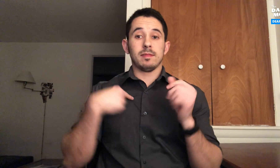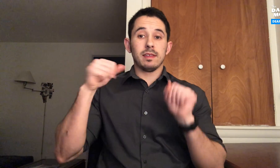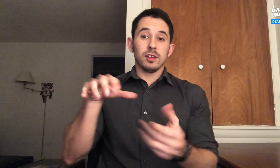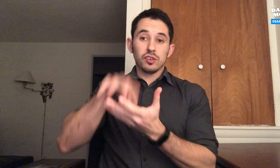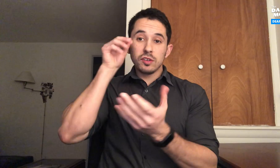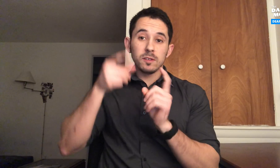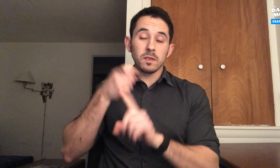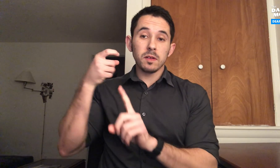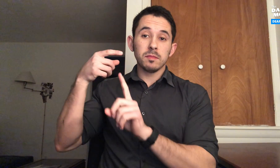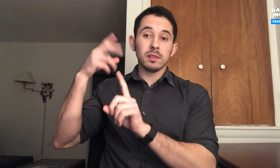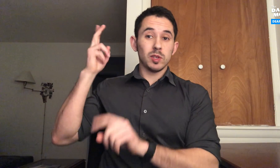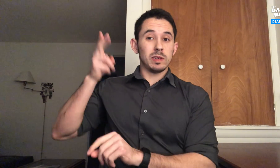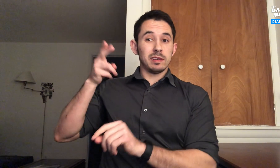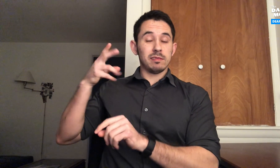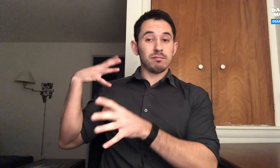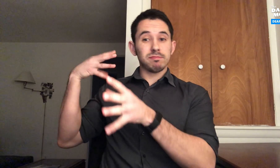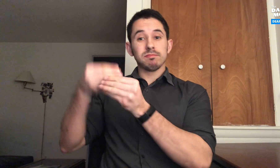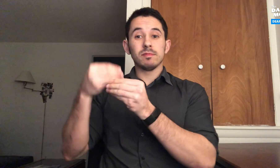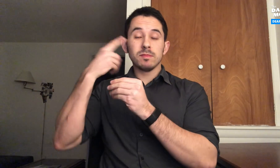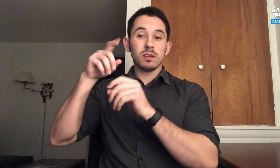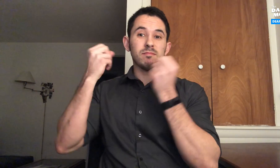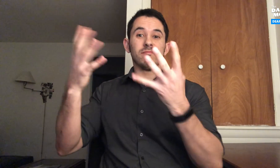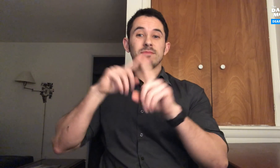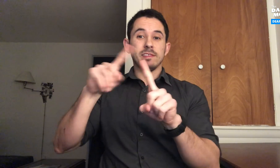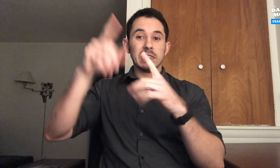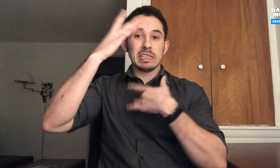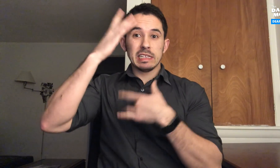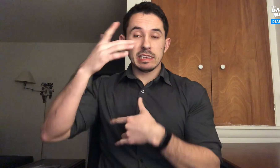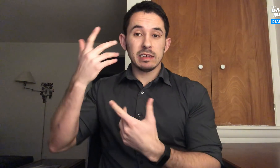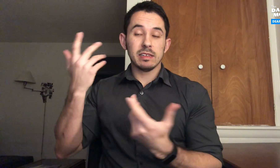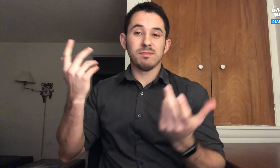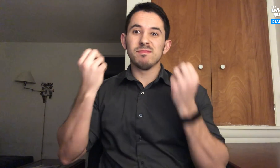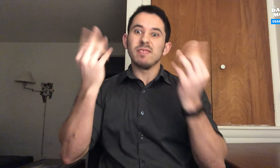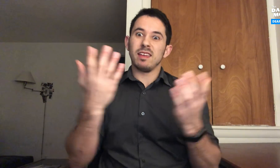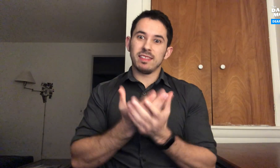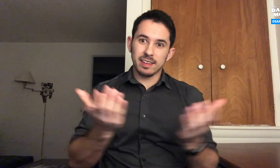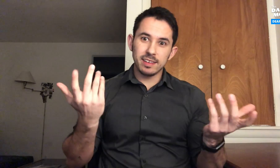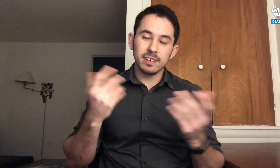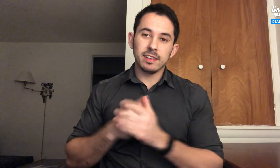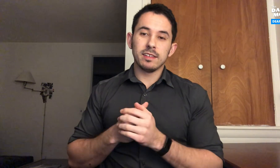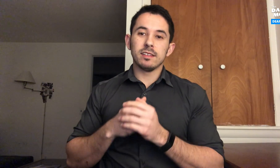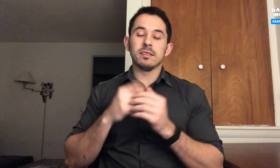We can learn many things from history and the many diseases that have spread.